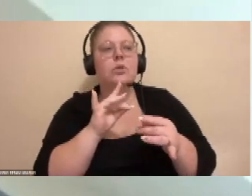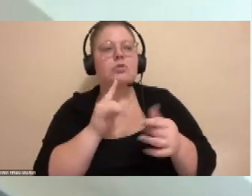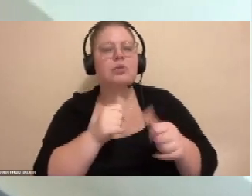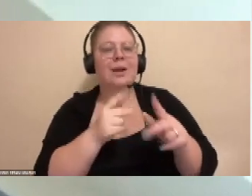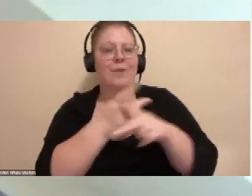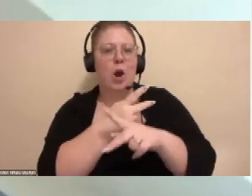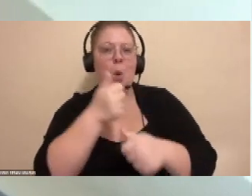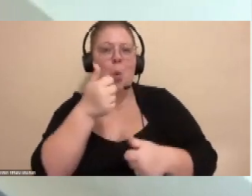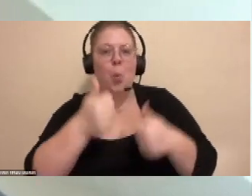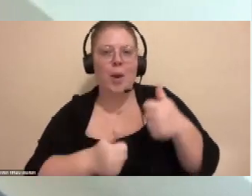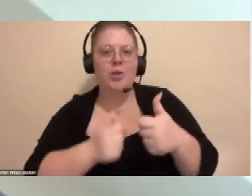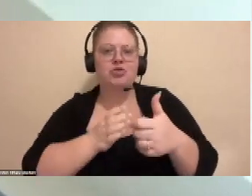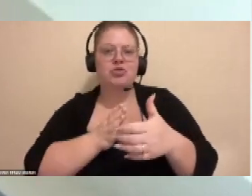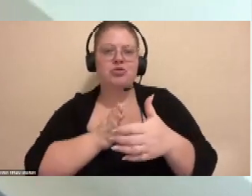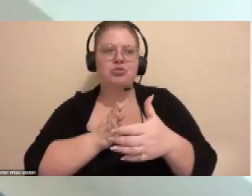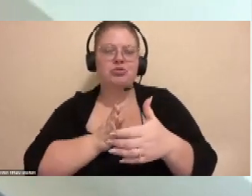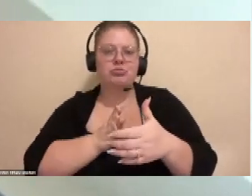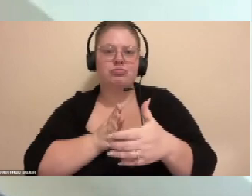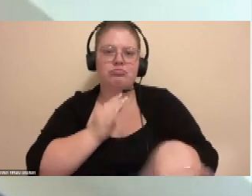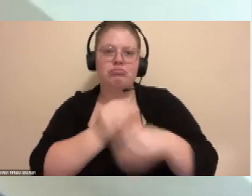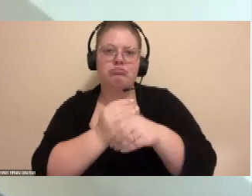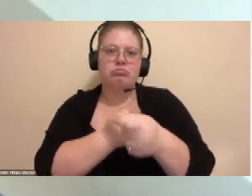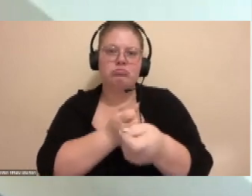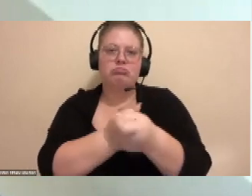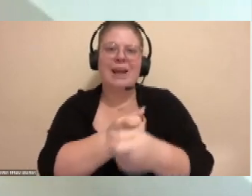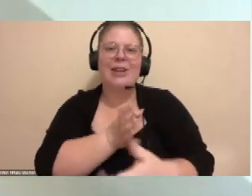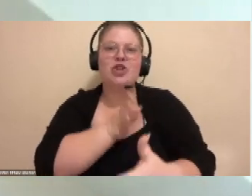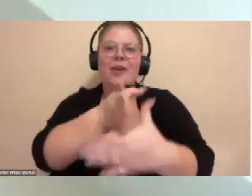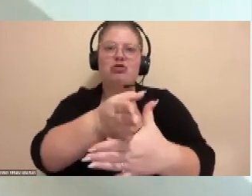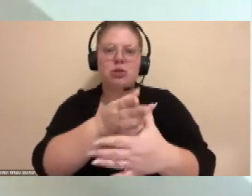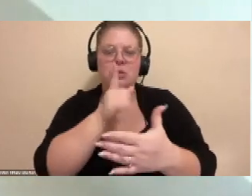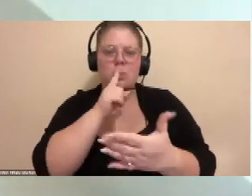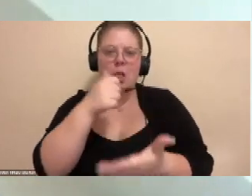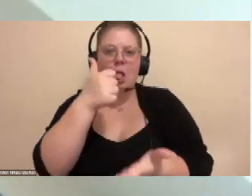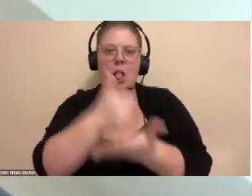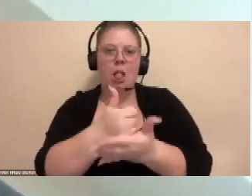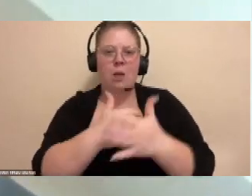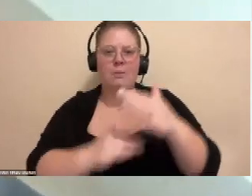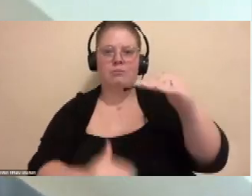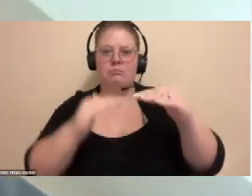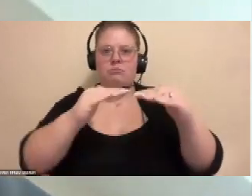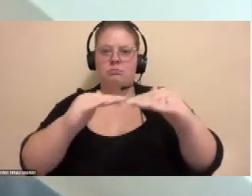equity and how we can move the ball forward. Something that I've really